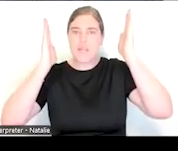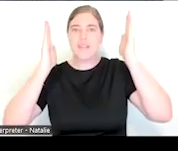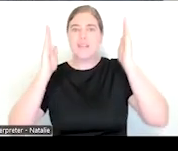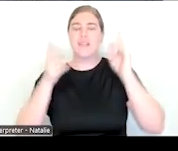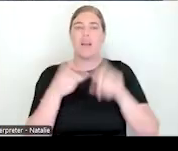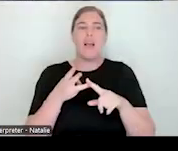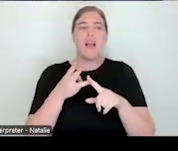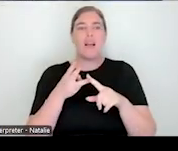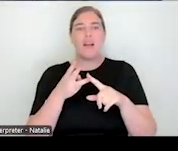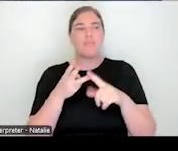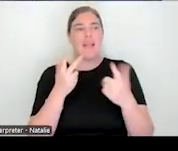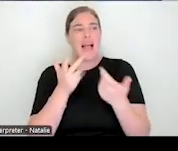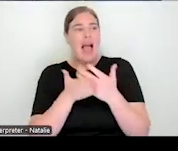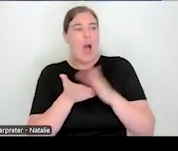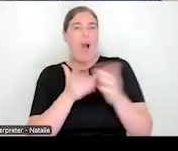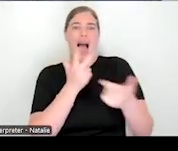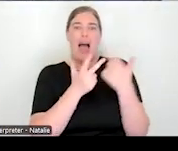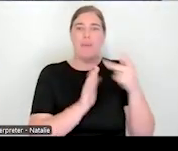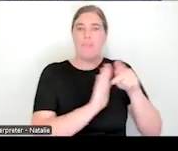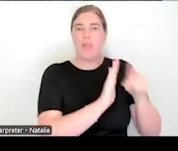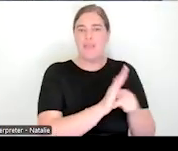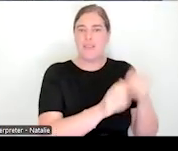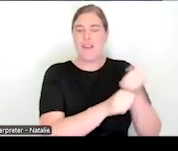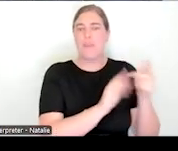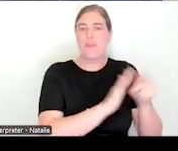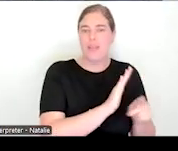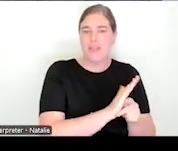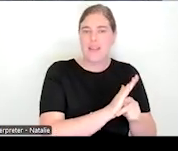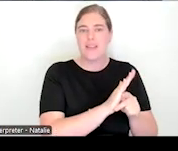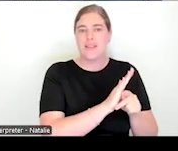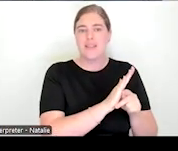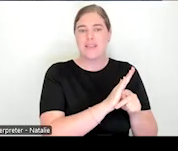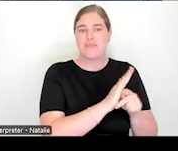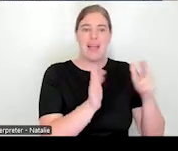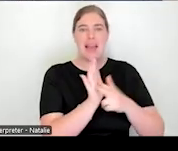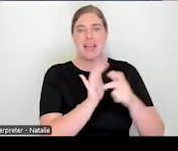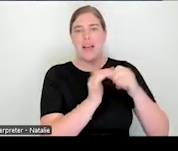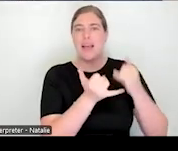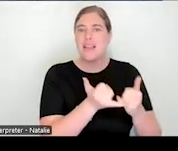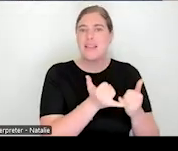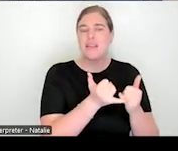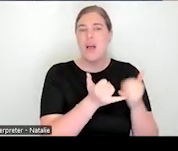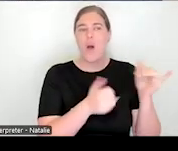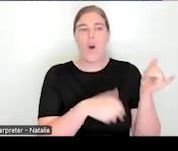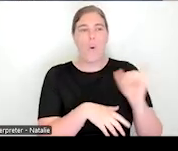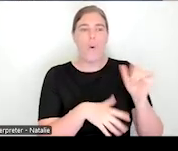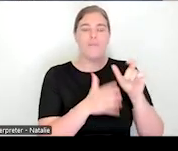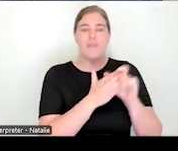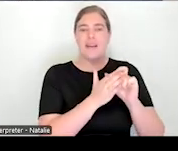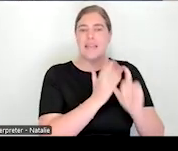how other government policies and payments such as the NDIS or disability support pension